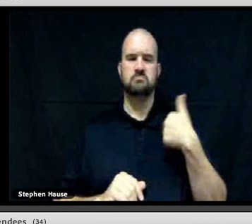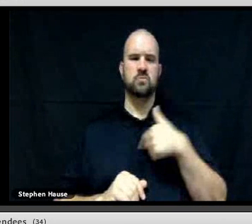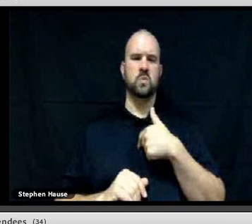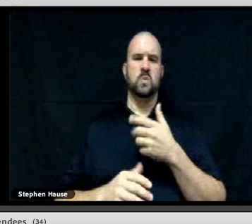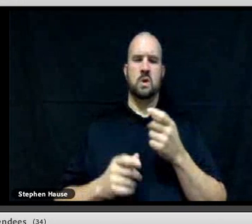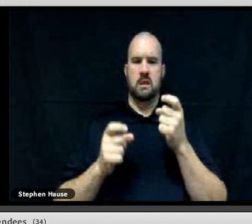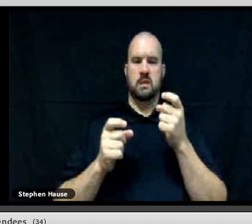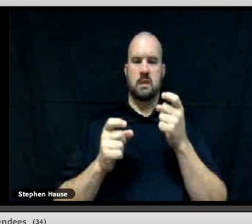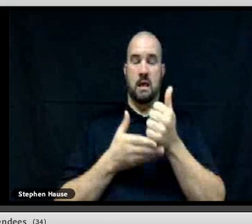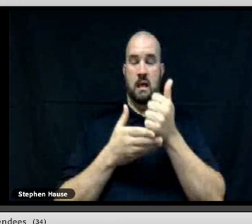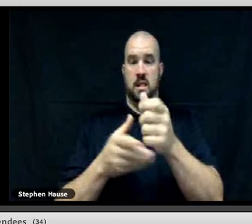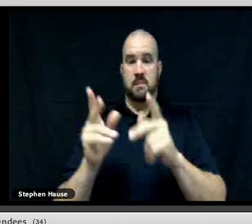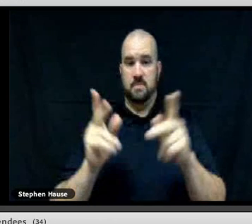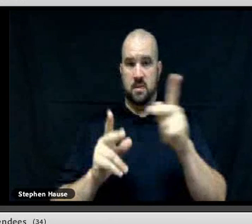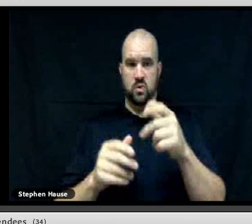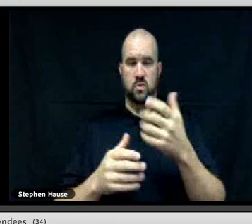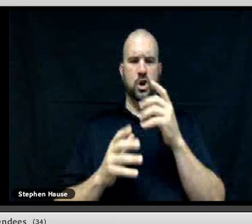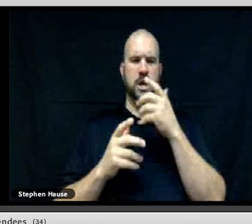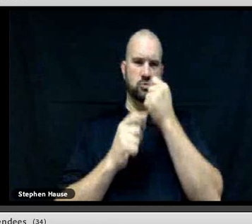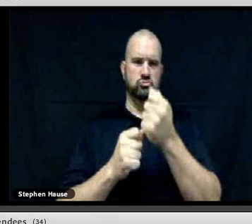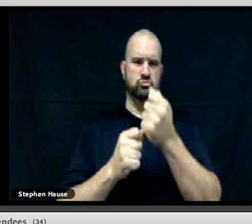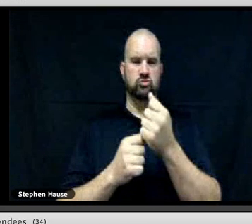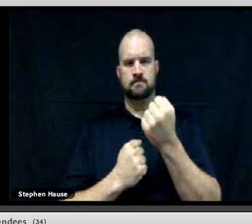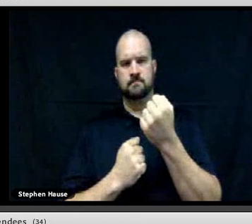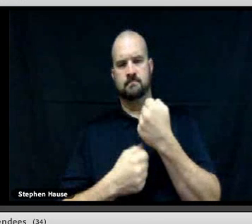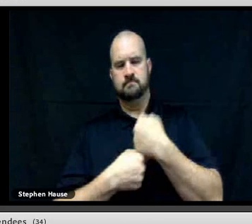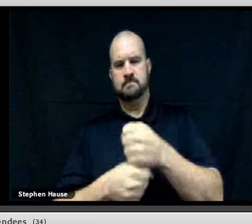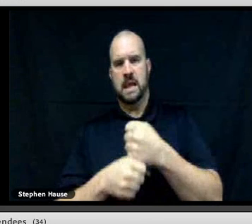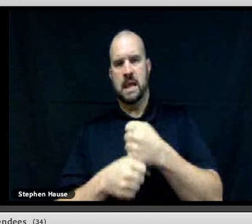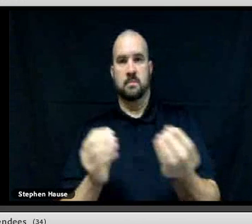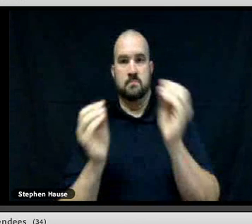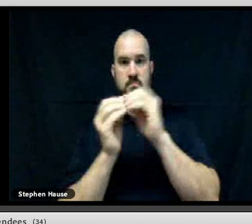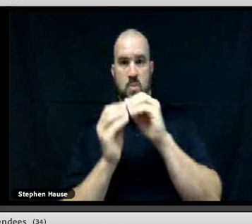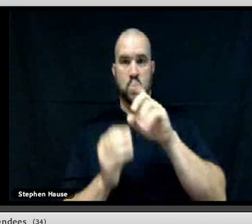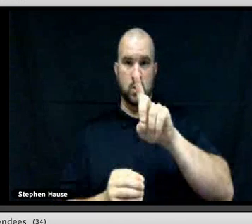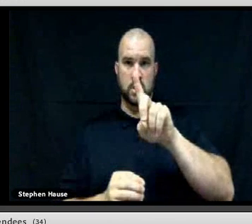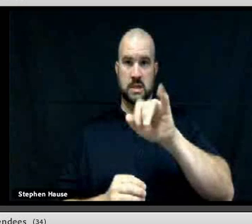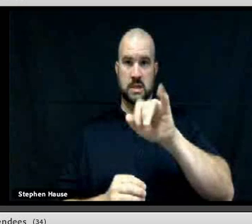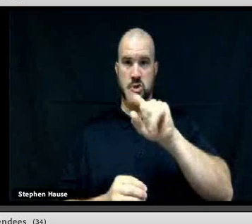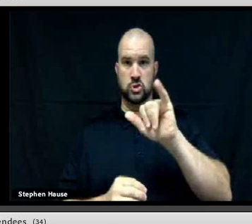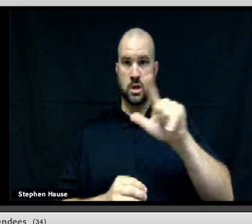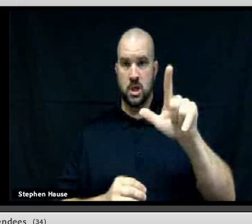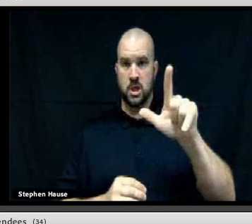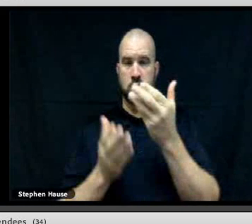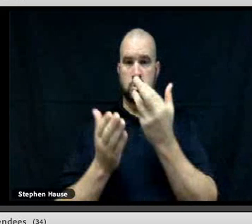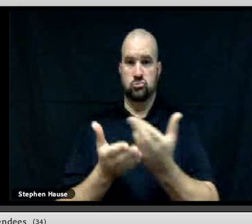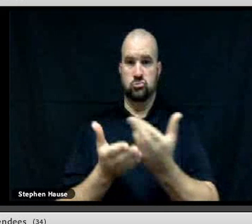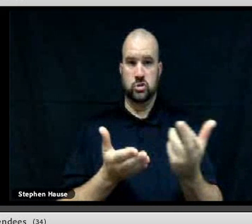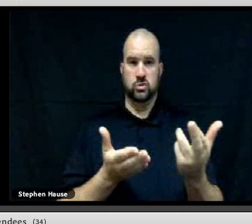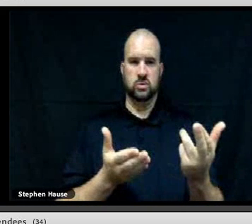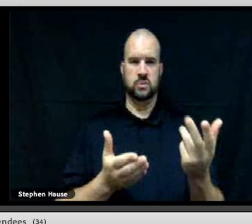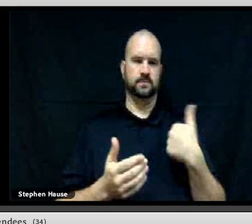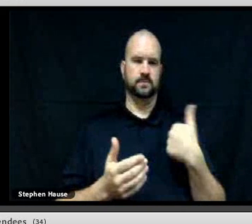um, to share with DPLA. Um, it involves multiple planning partners to get the application submitted to DPLA,